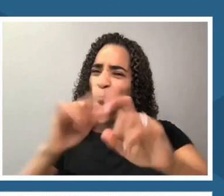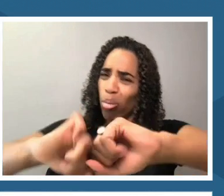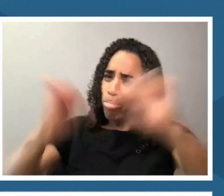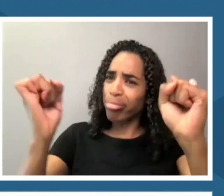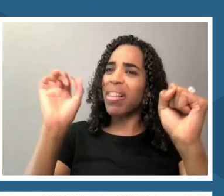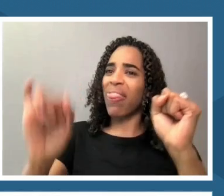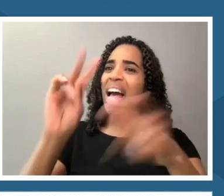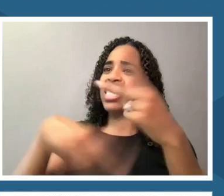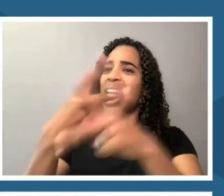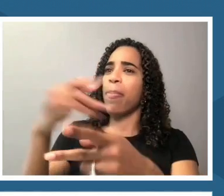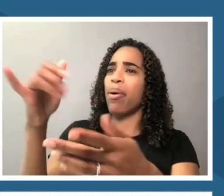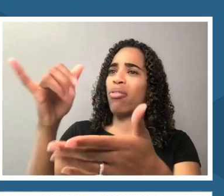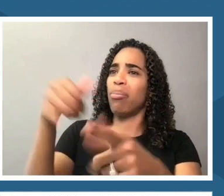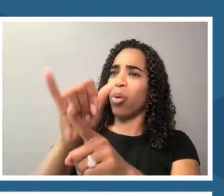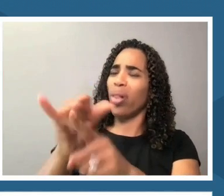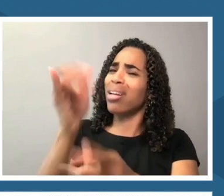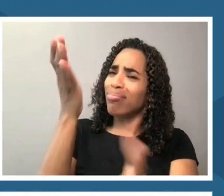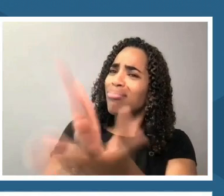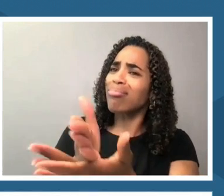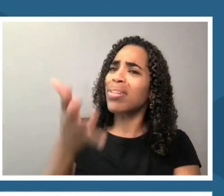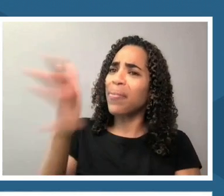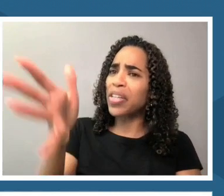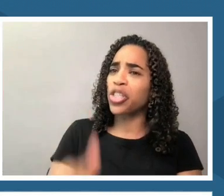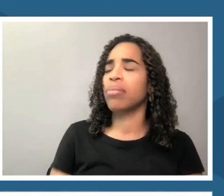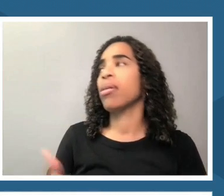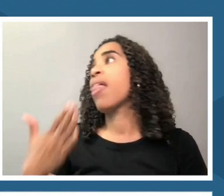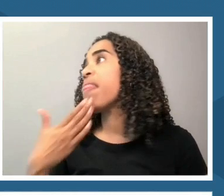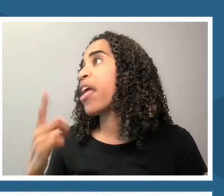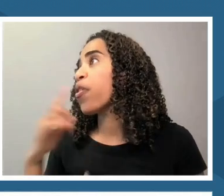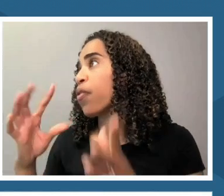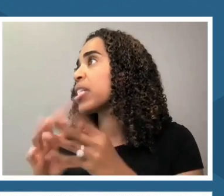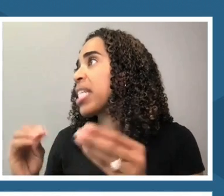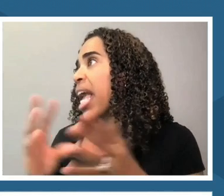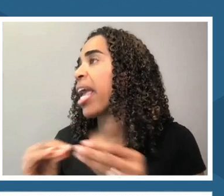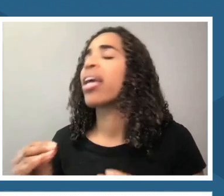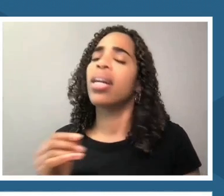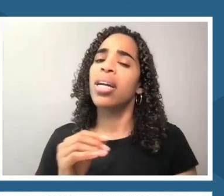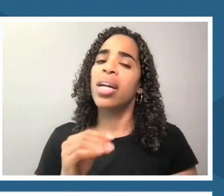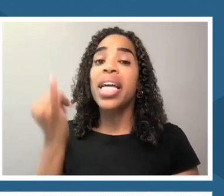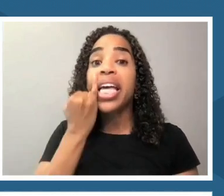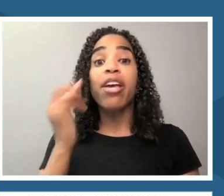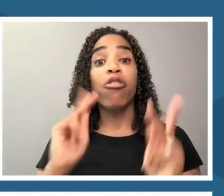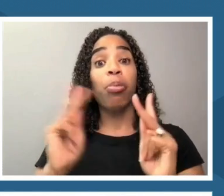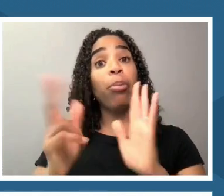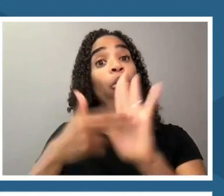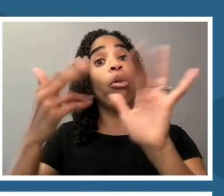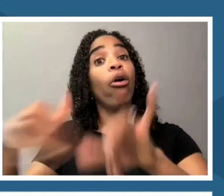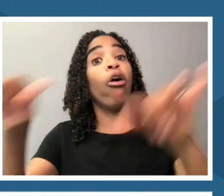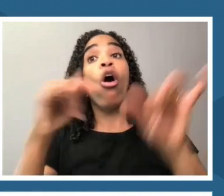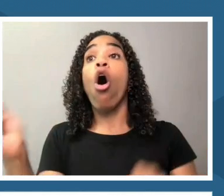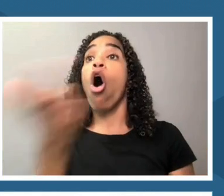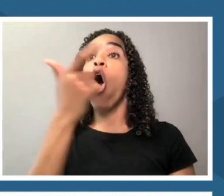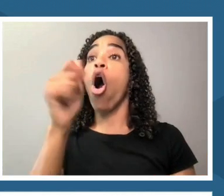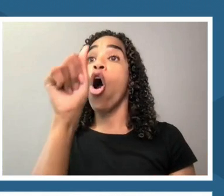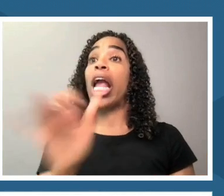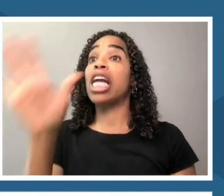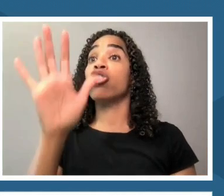implications of bullying right when this stereotype exists that aapi people asian